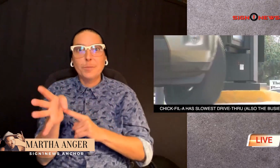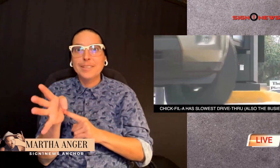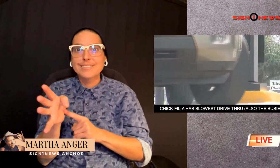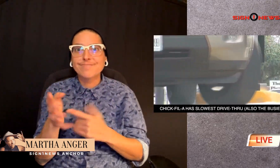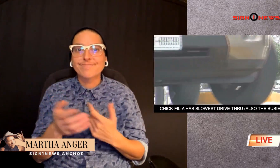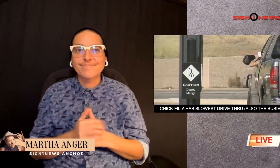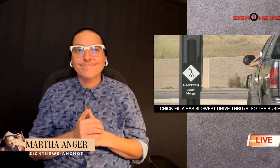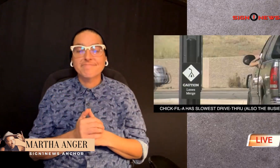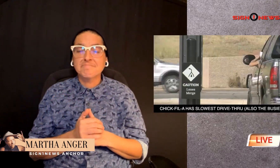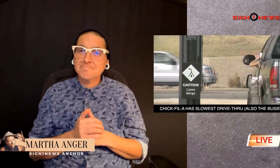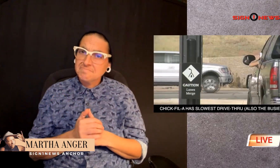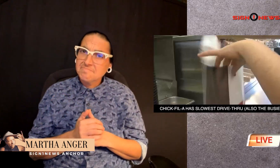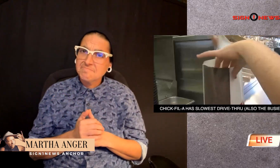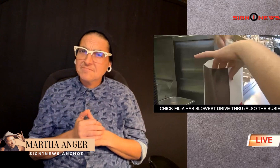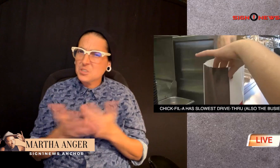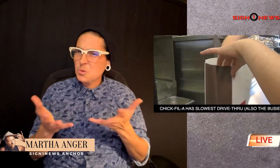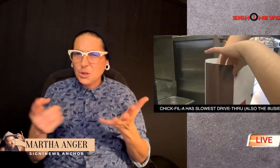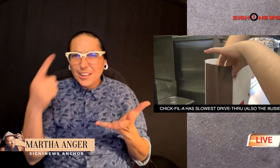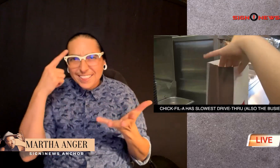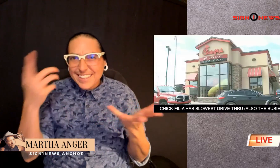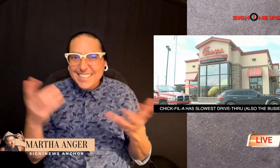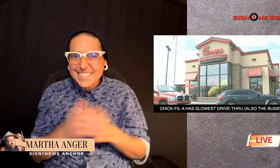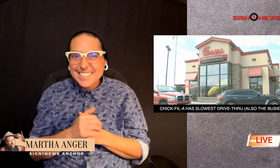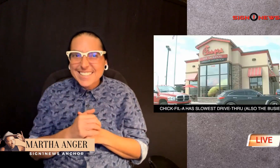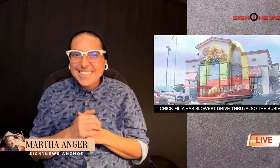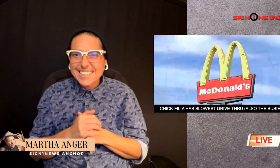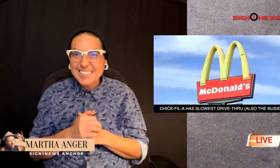meaning most customers get their food and well under four minutes.